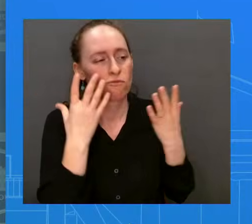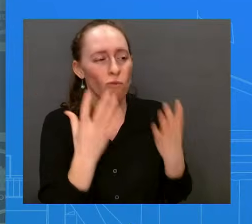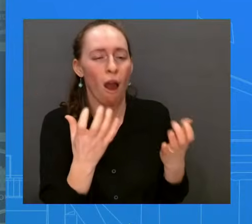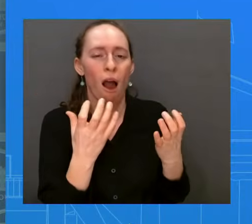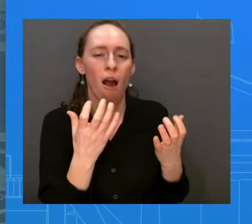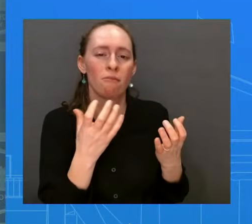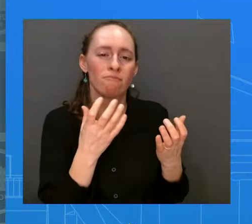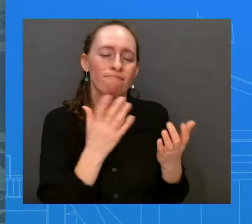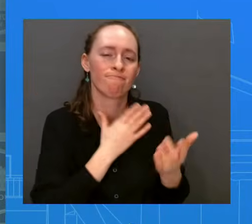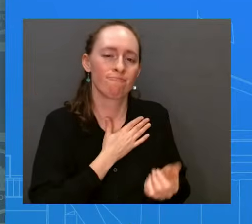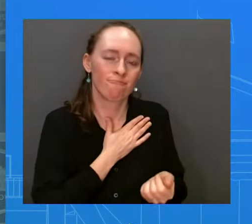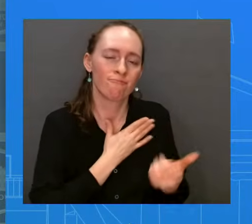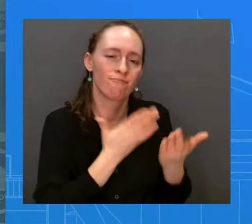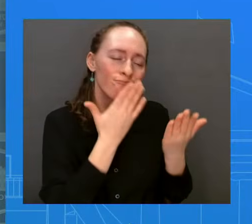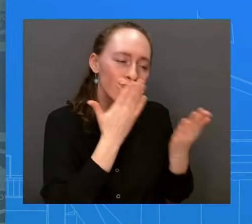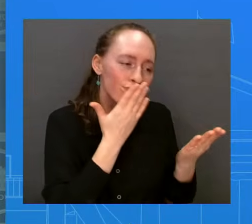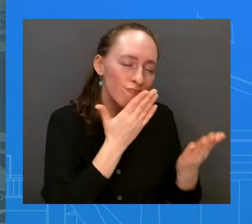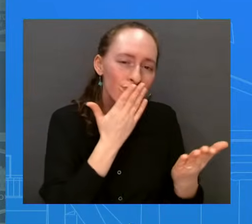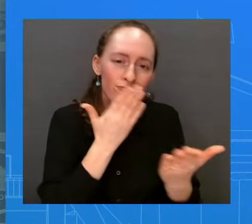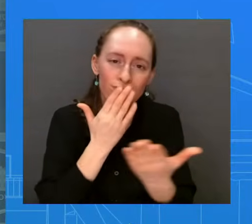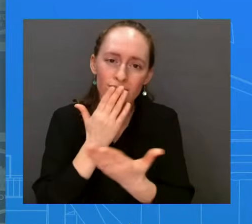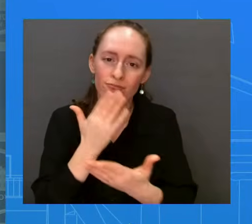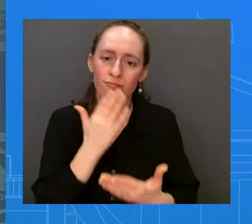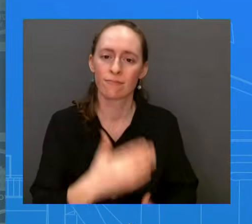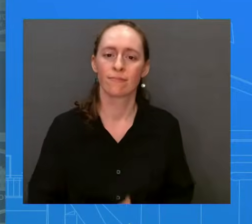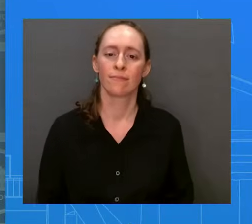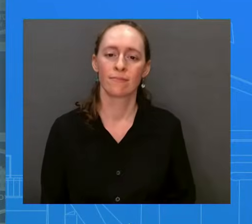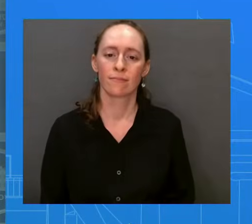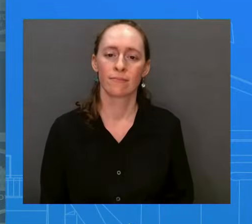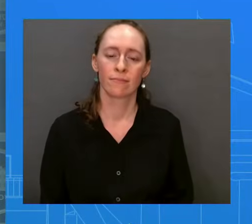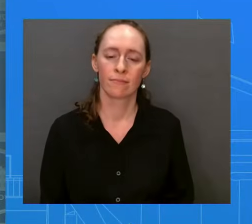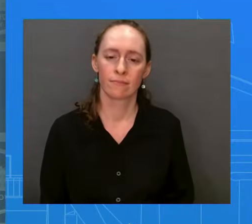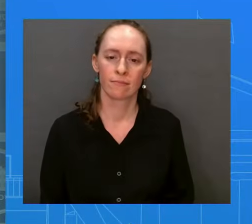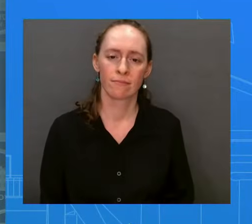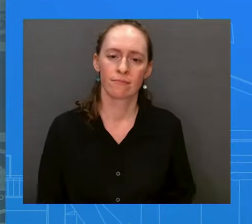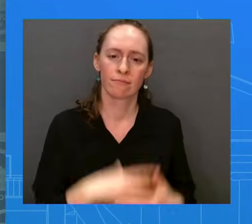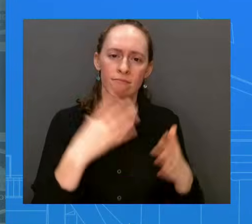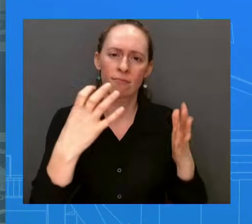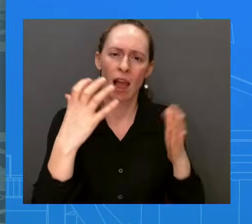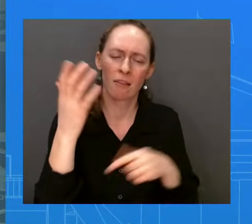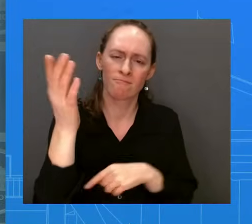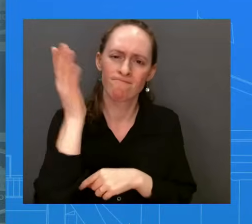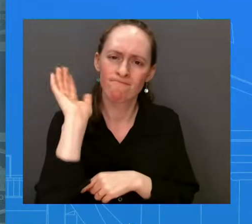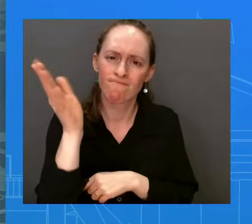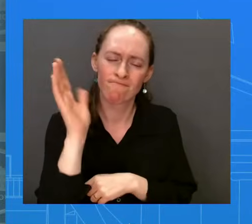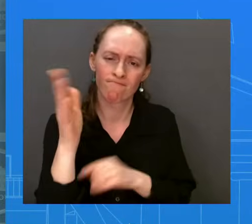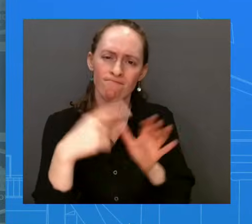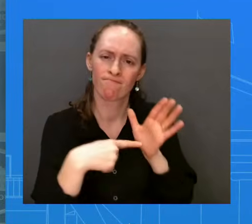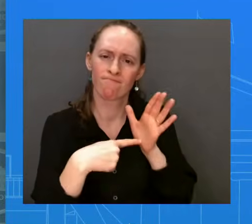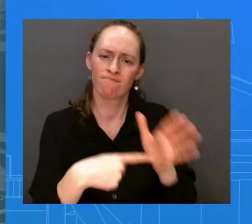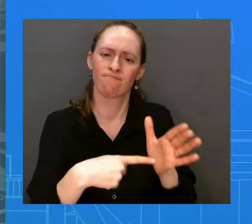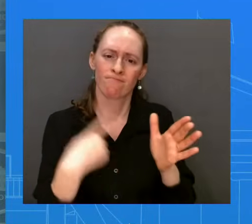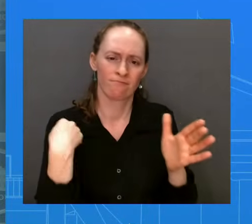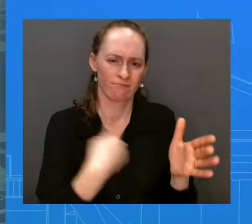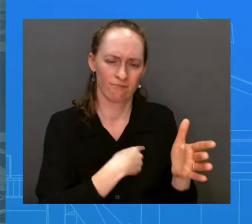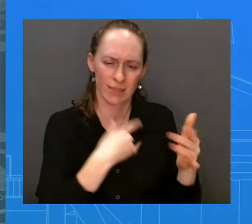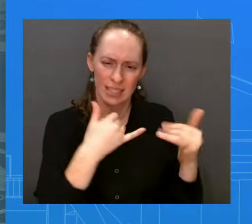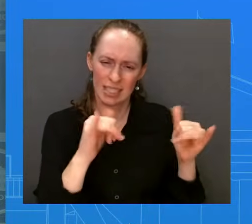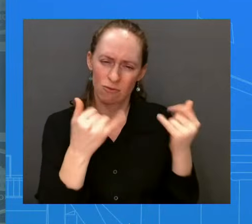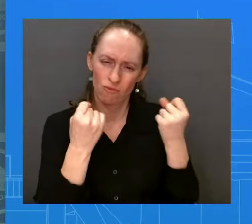about how it's important for the kind of courage and unity we're seeing out of Poland and so many NATO Allies continues, sadly, into what will now